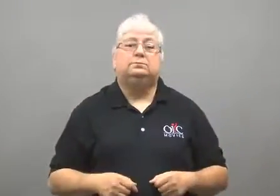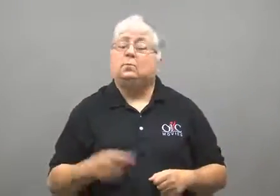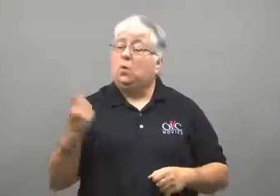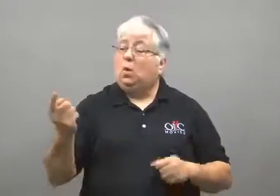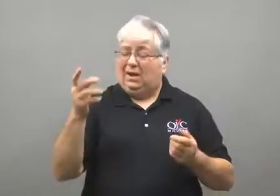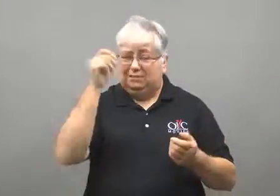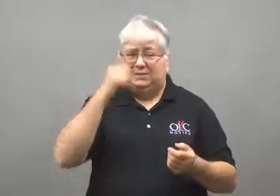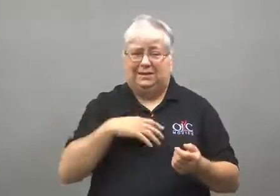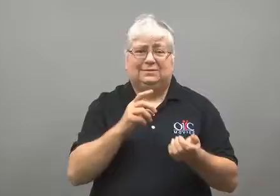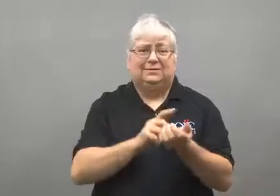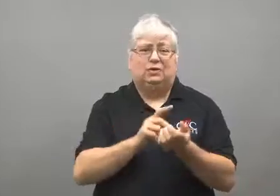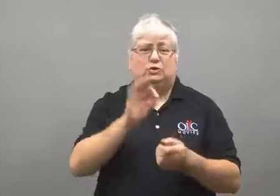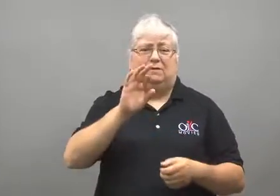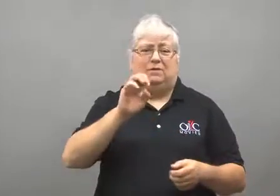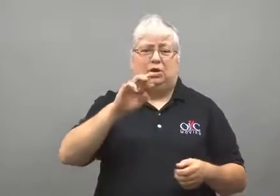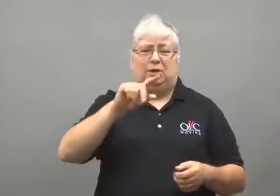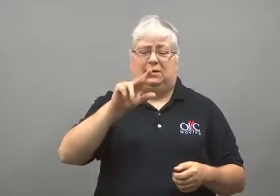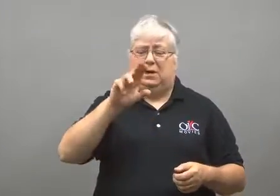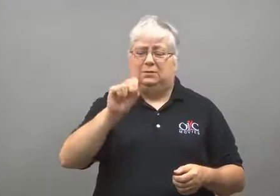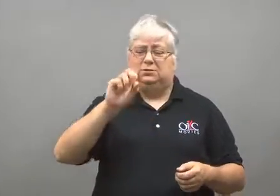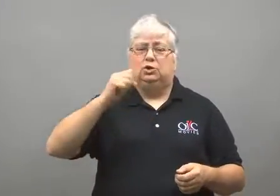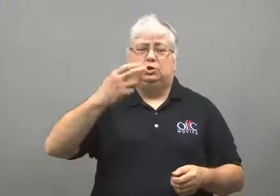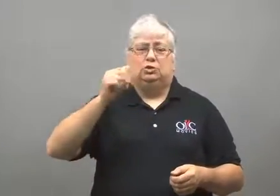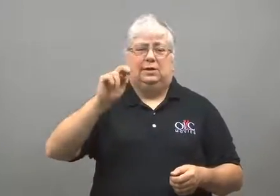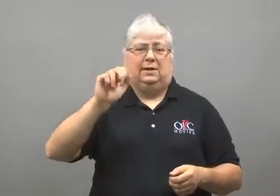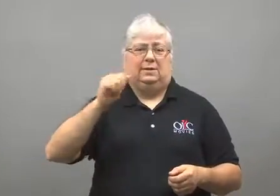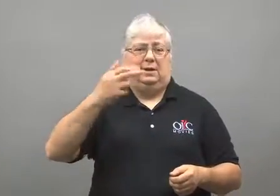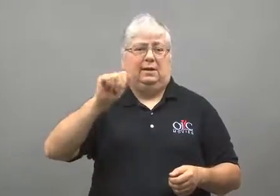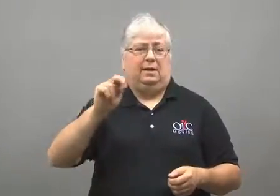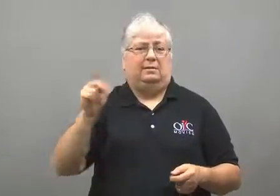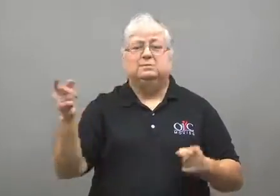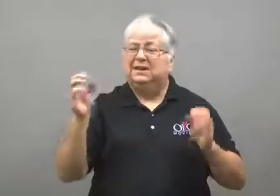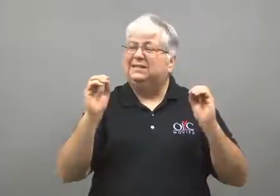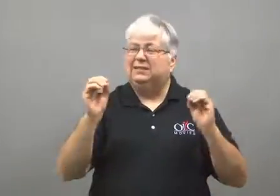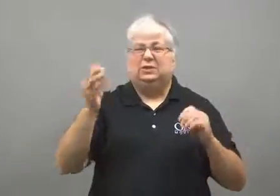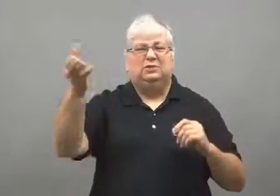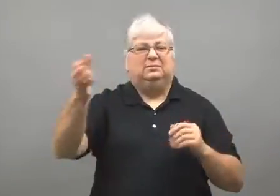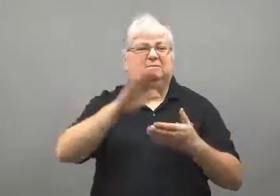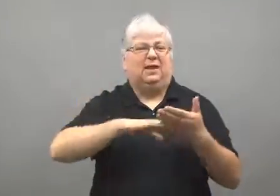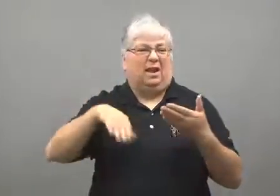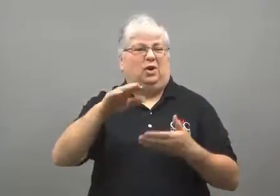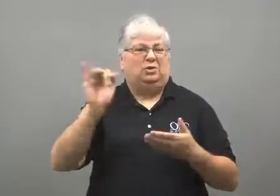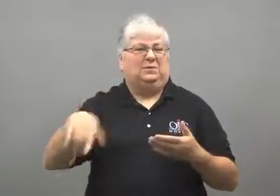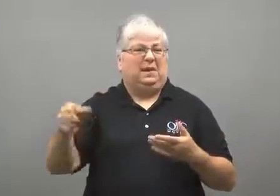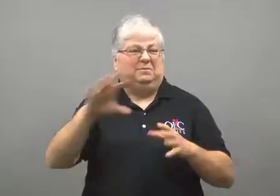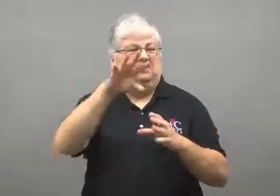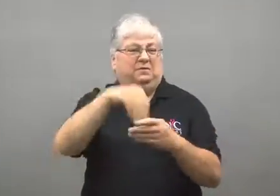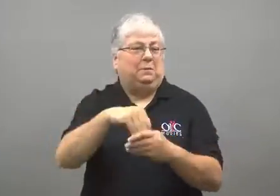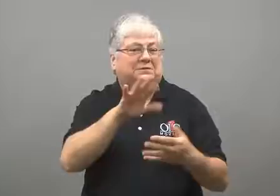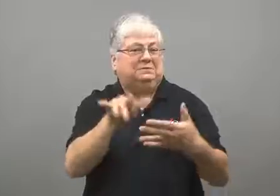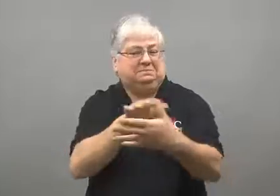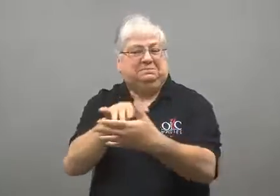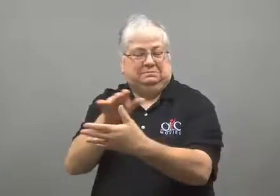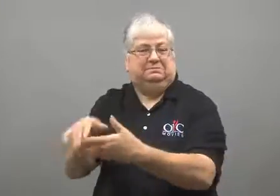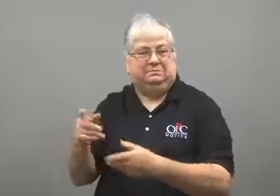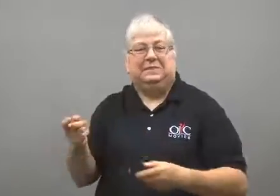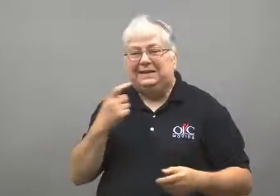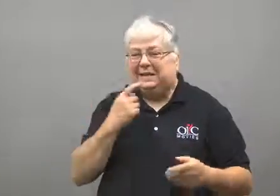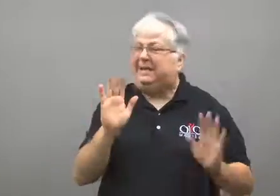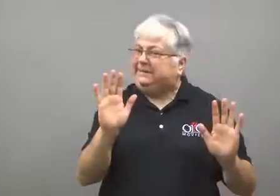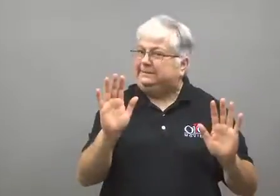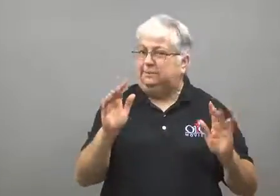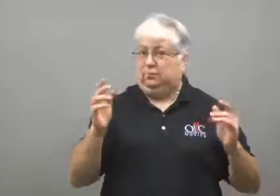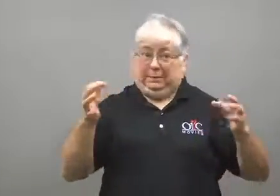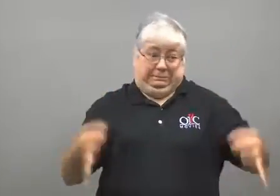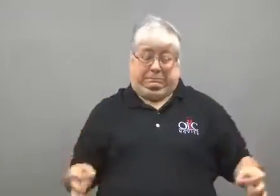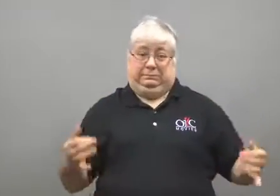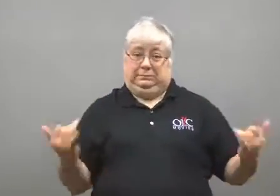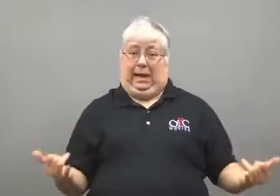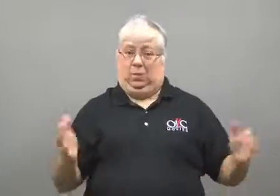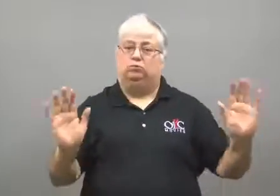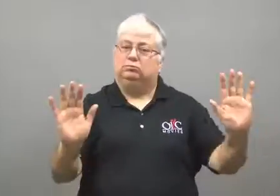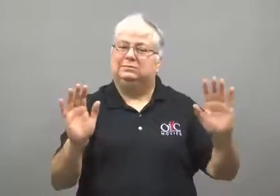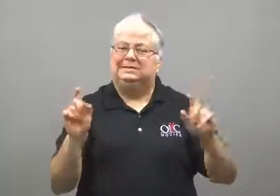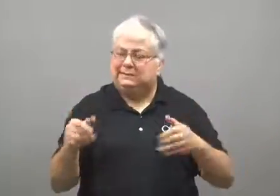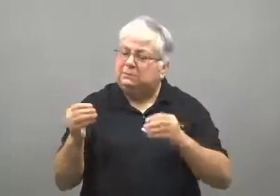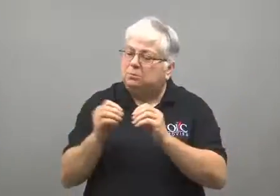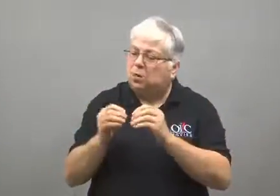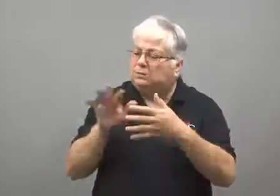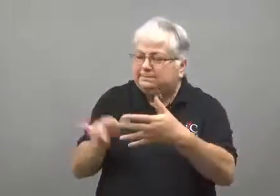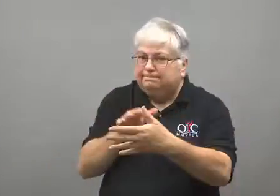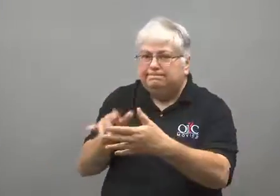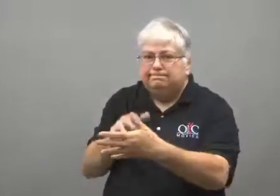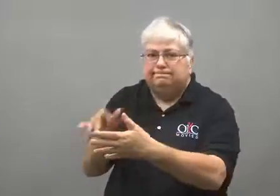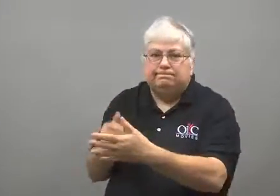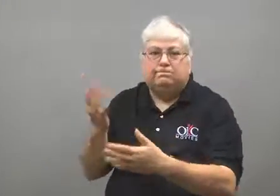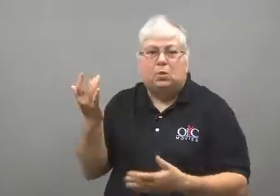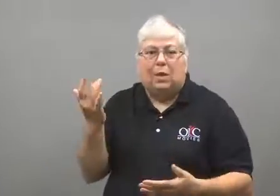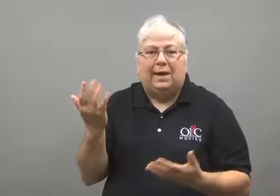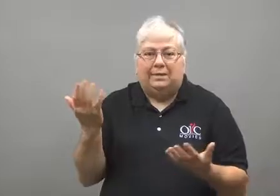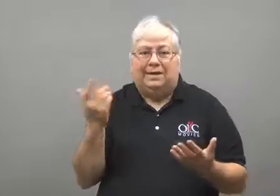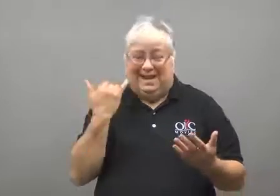Dr. Fergus Shanahan teaches at the college and was involved in the study.